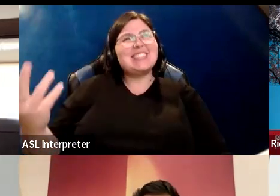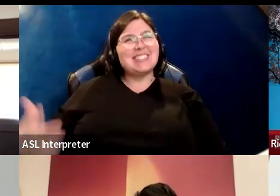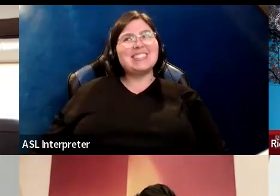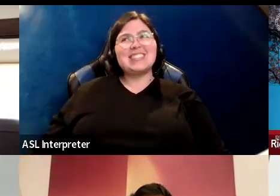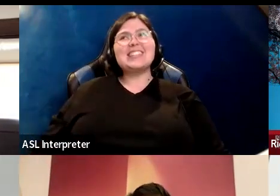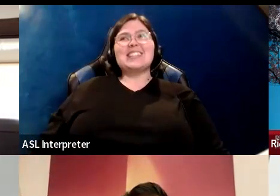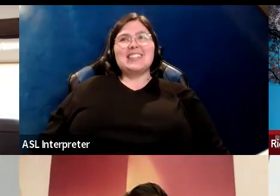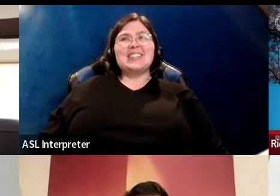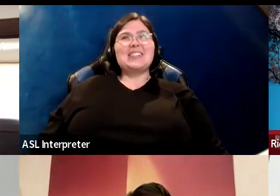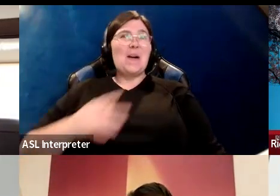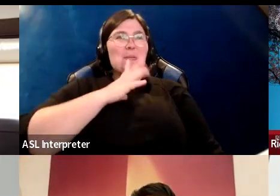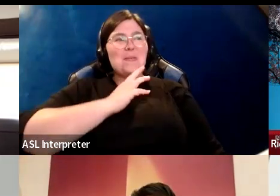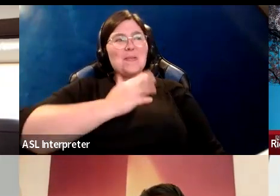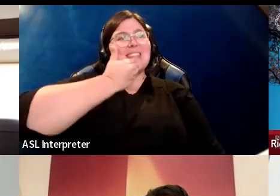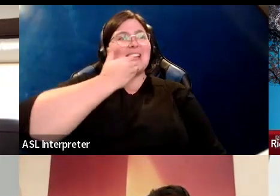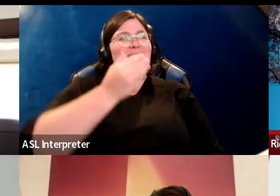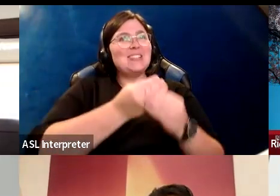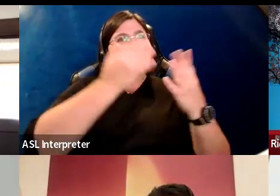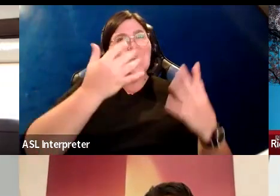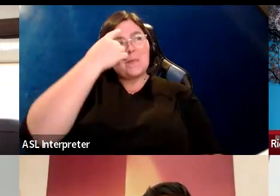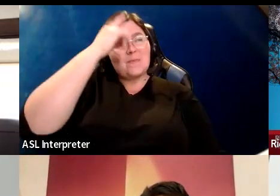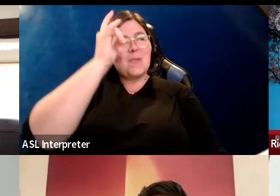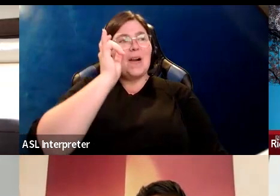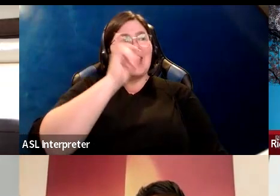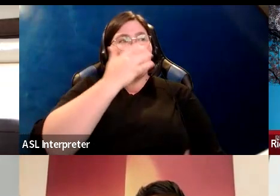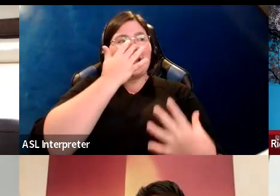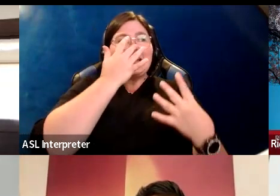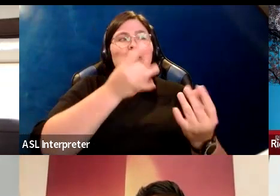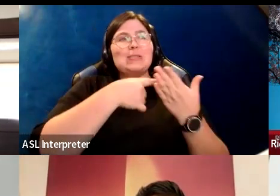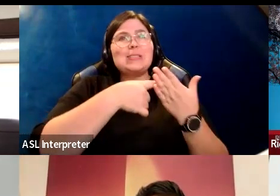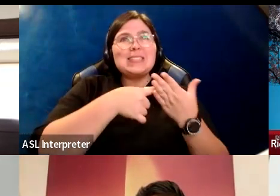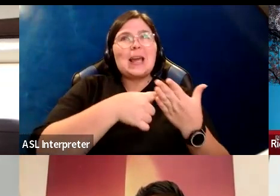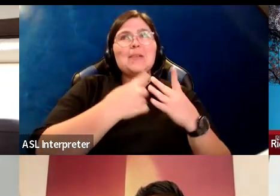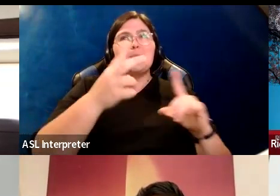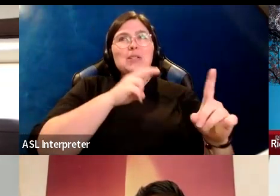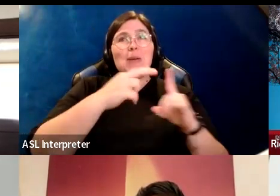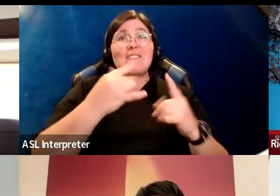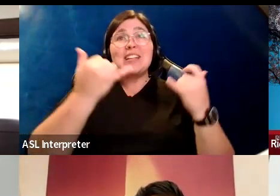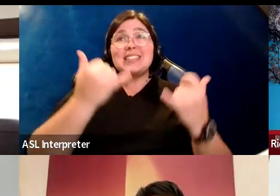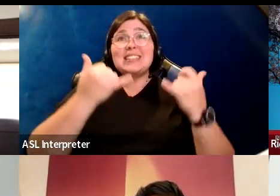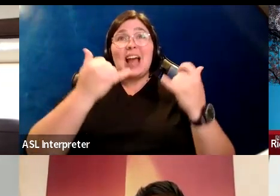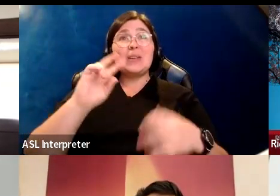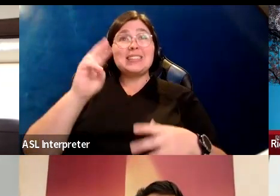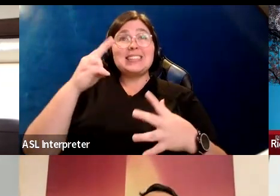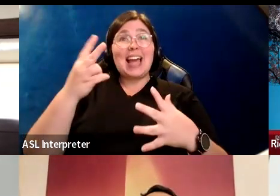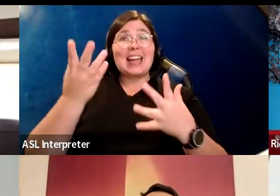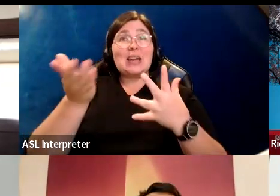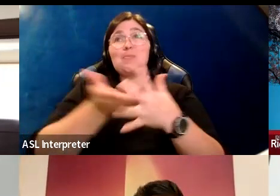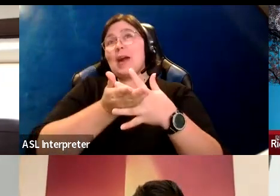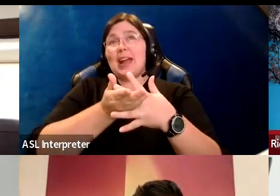Thanks so much for this interesting discussion and perspectives. We're going to take our second and last five-minute break.